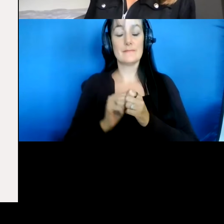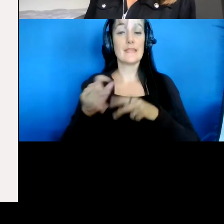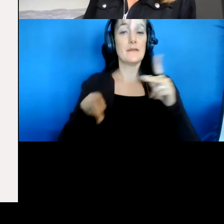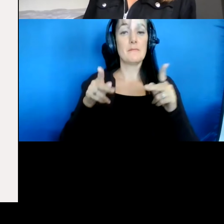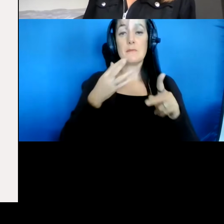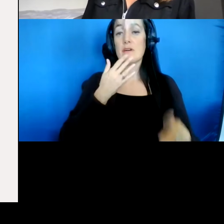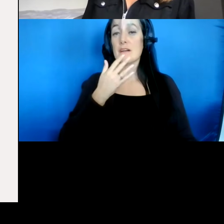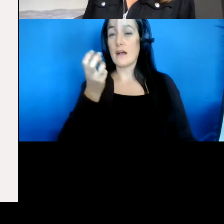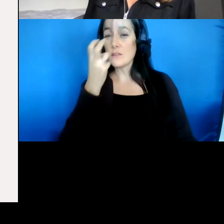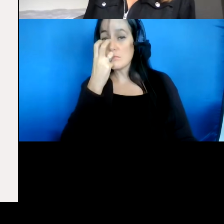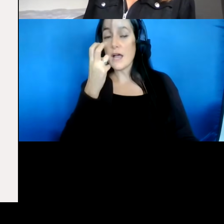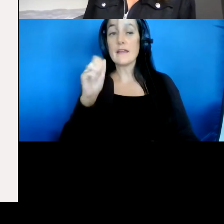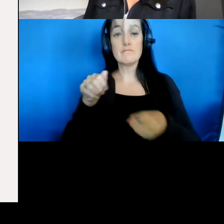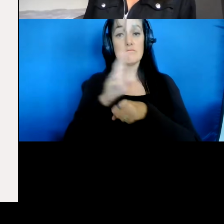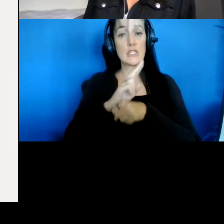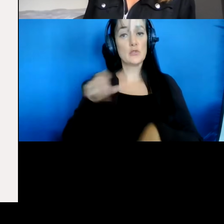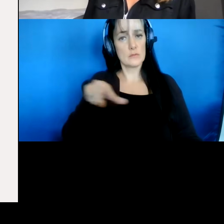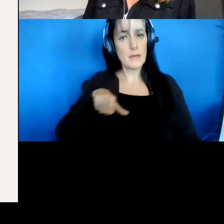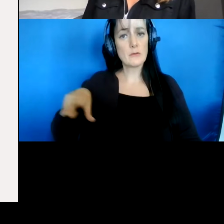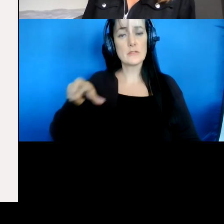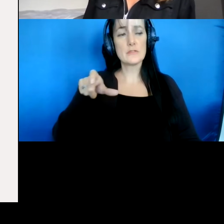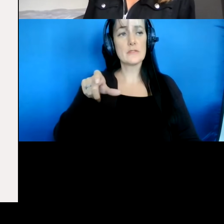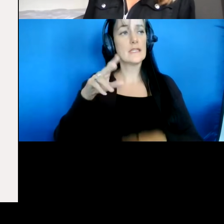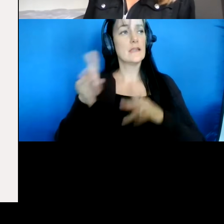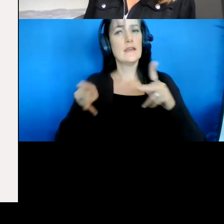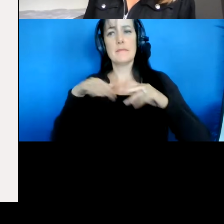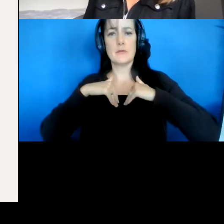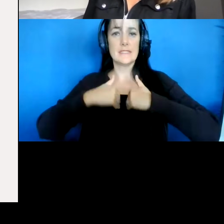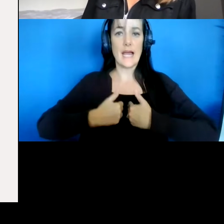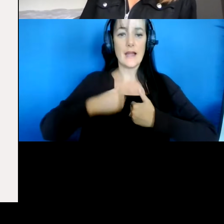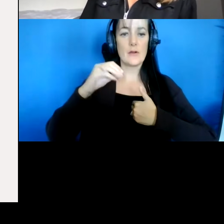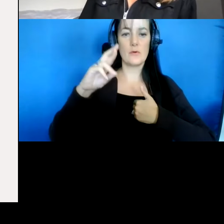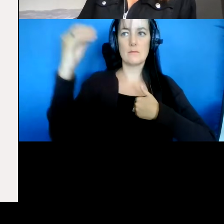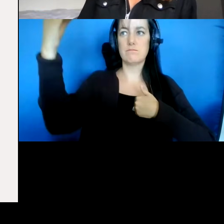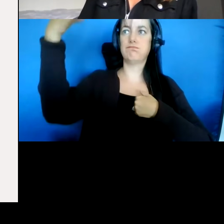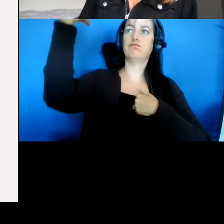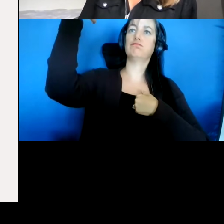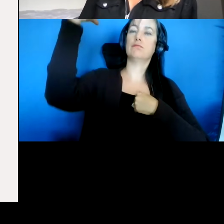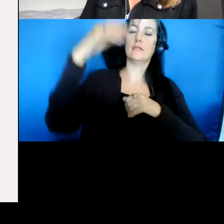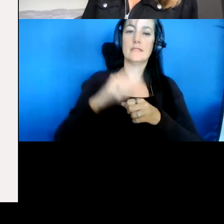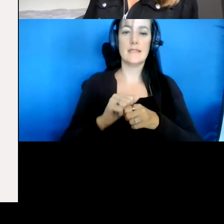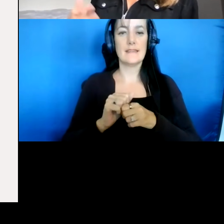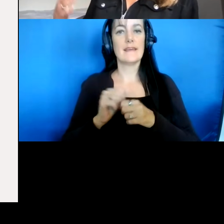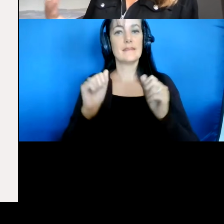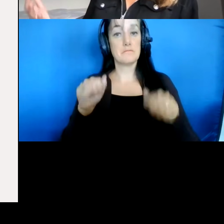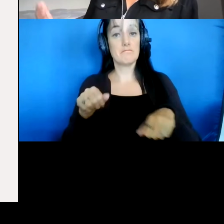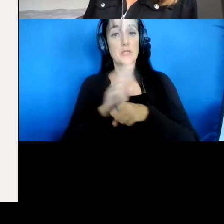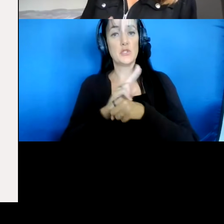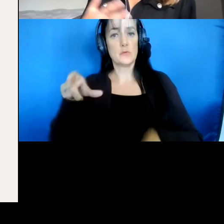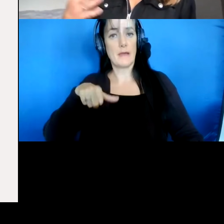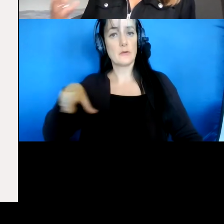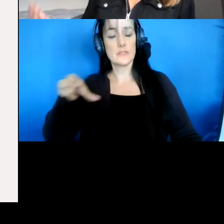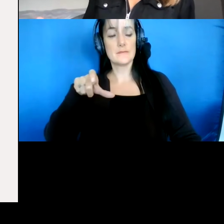mouse, people who are tired or in bright sunlight who are mouse users. People who are hearing impaired, or disabled.